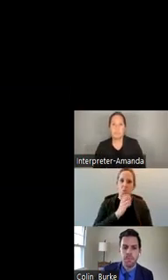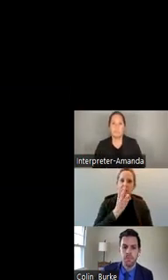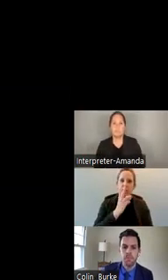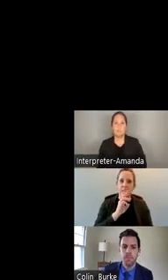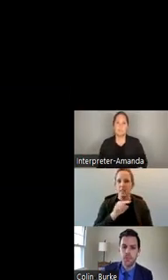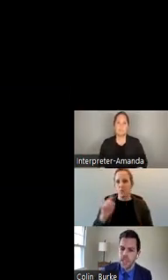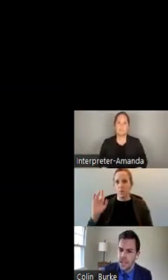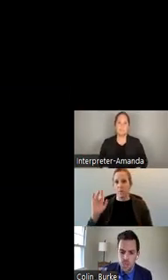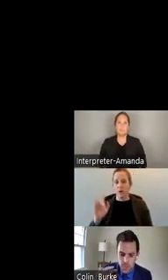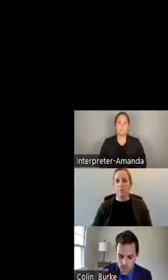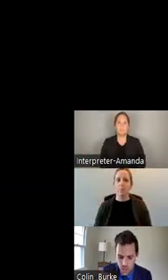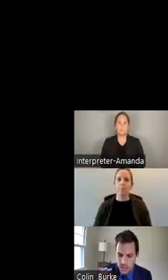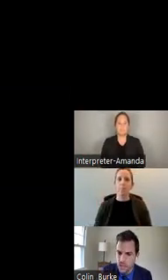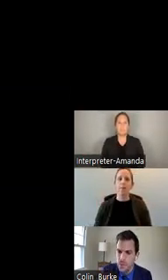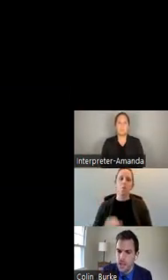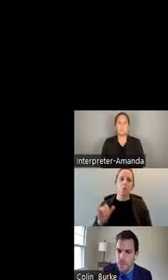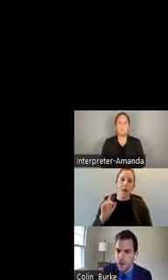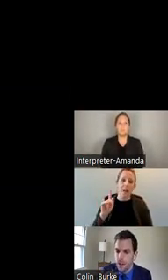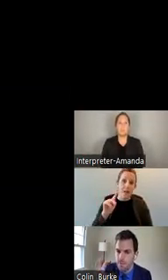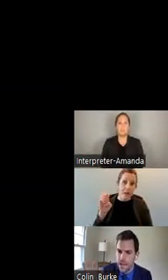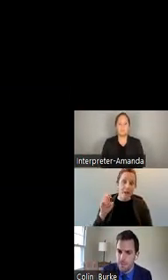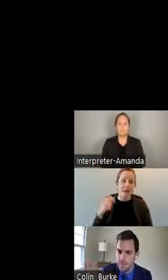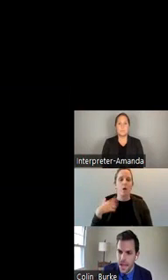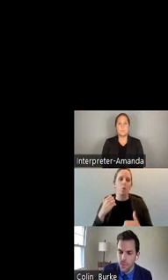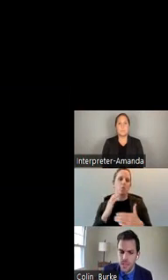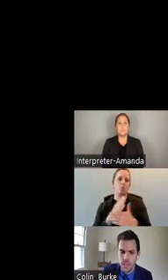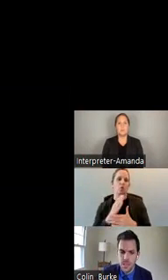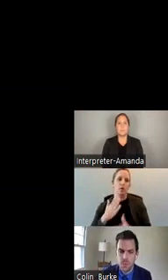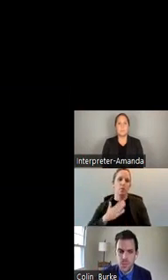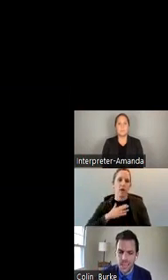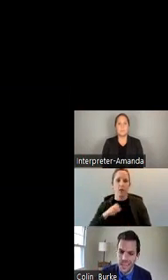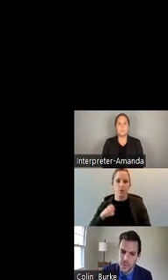um so like Katie just wanted to share a little bit about kind of my pathway into this work and